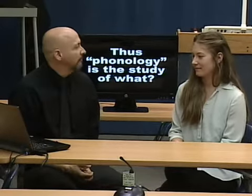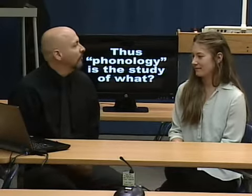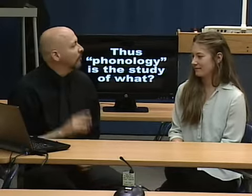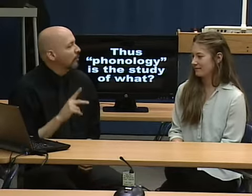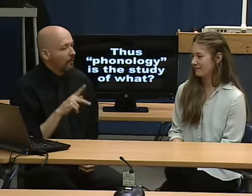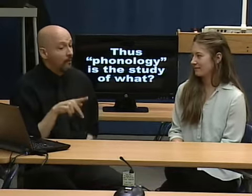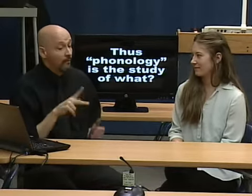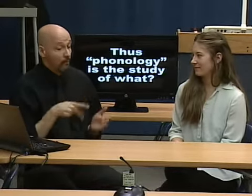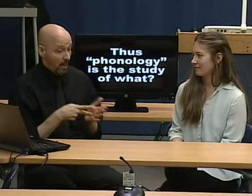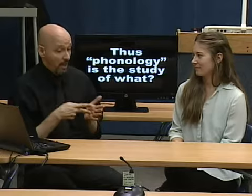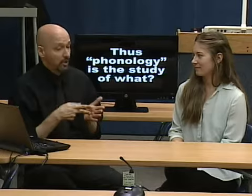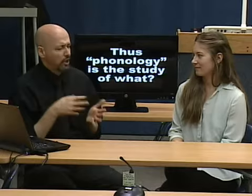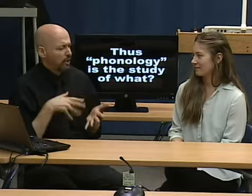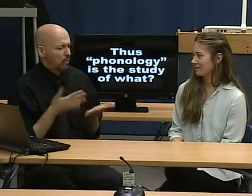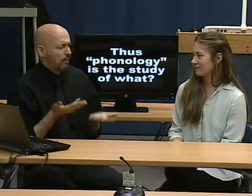Phonology is the study of what?